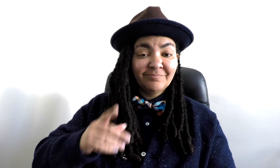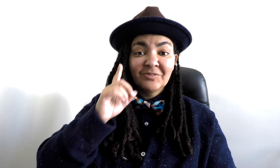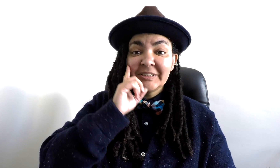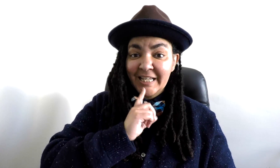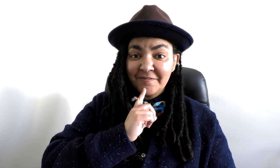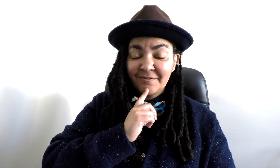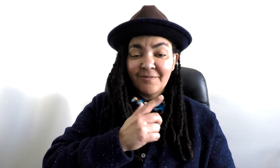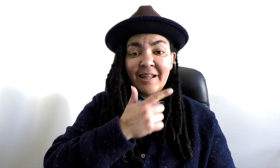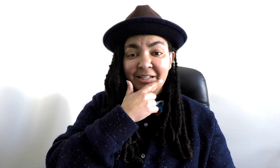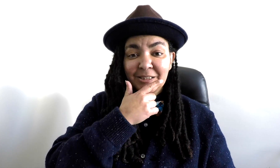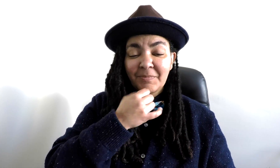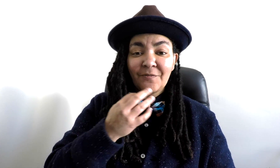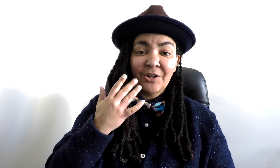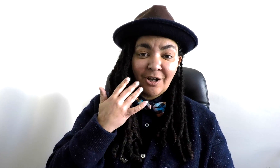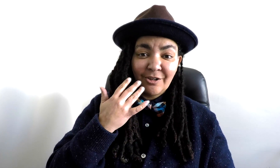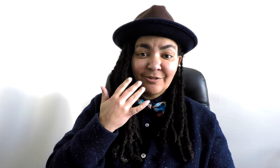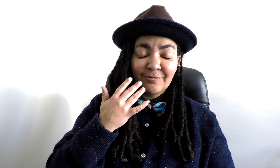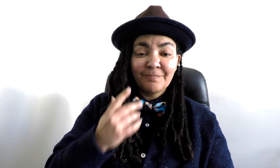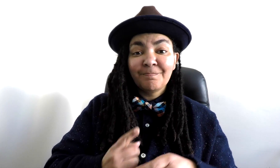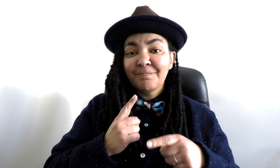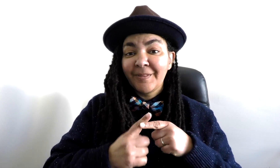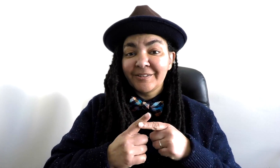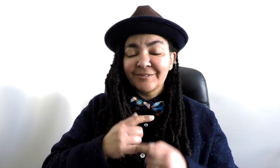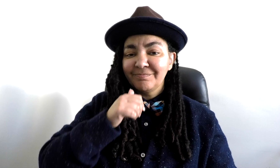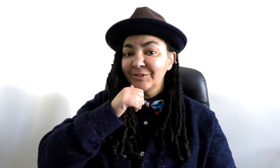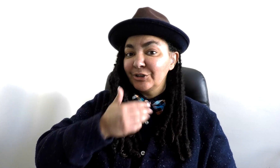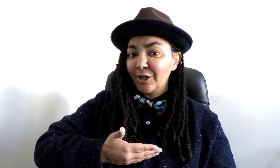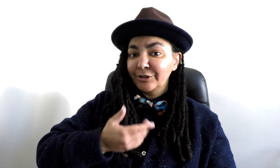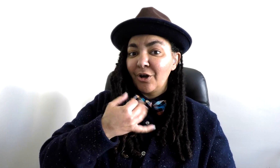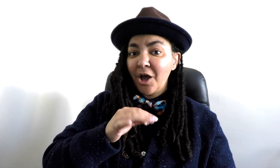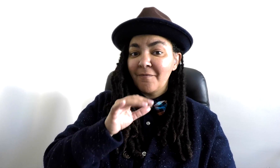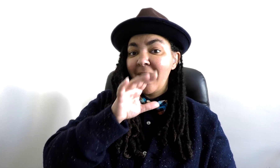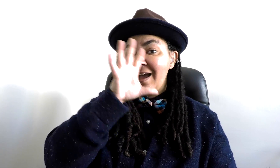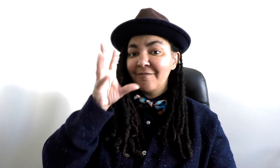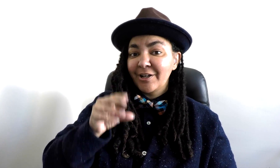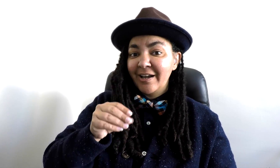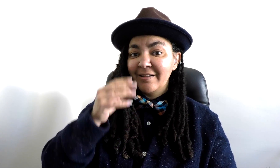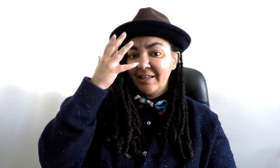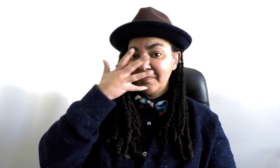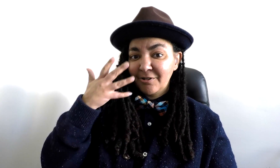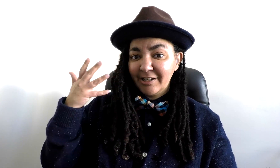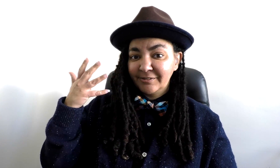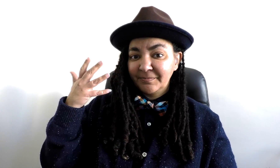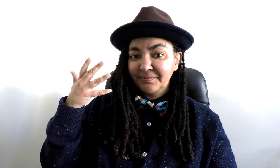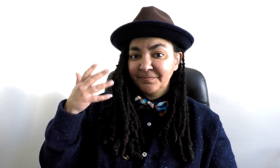I’m Deaf Lesbian of Color and a Daughter of African Immigrants.